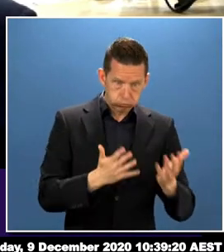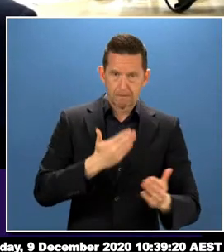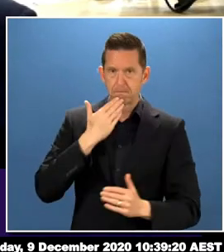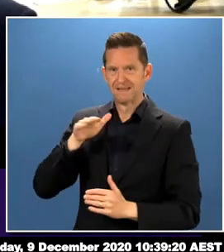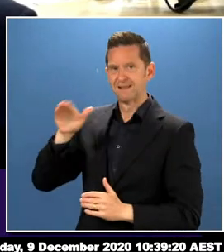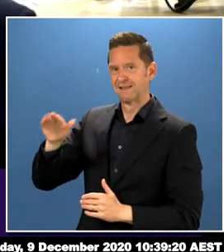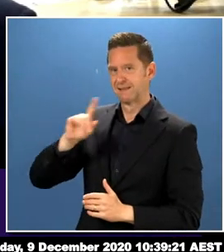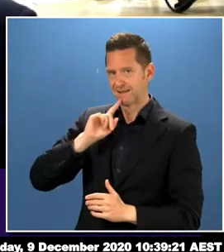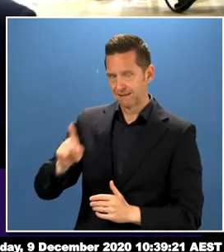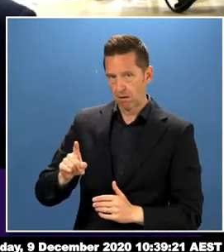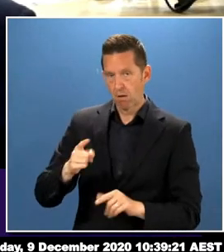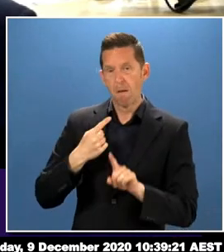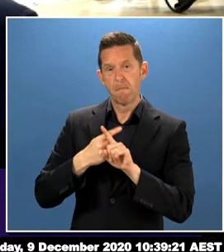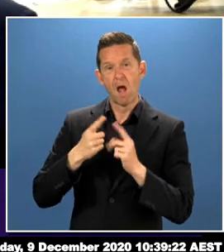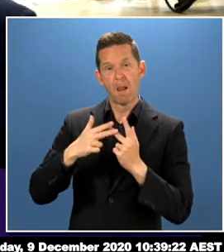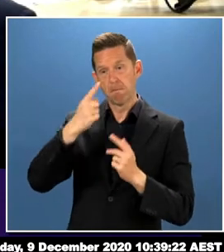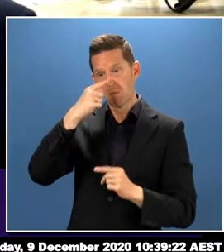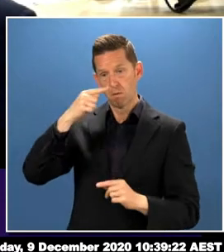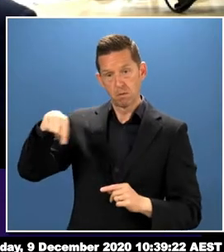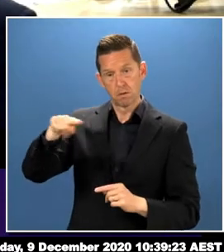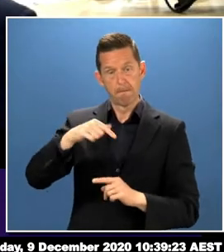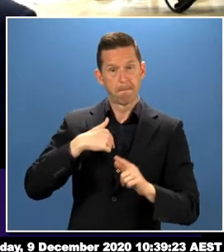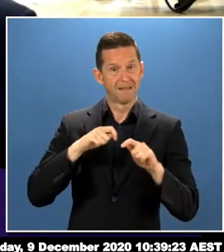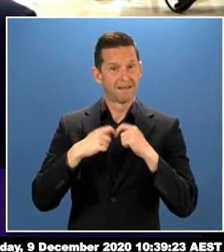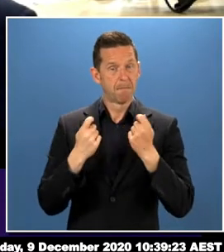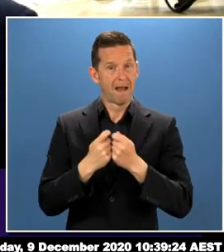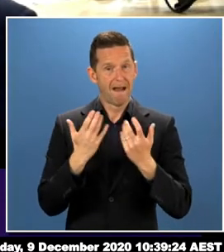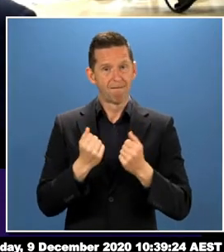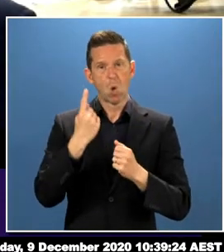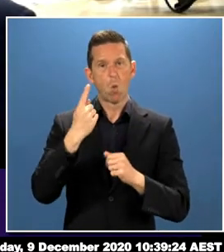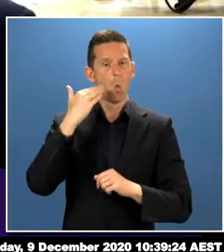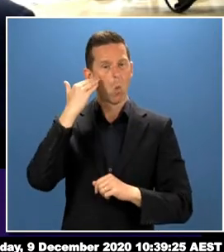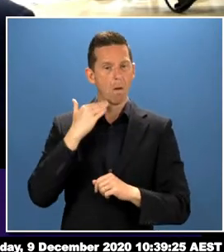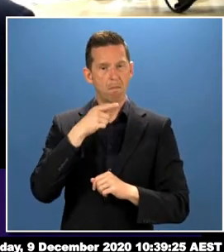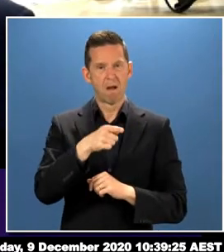There were already other people in my team, there was a mother working